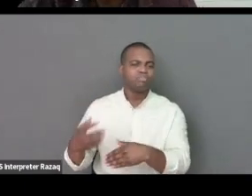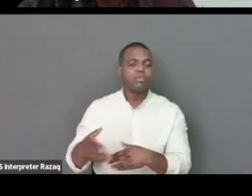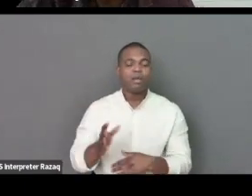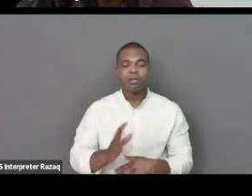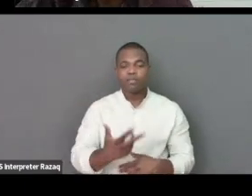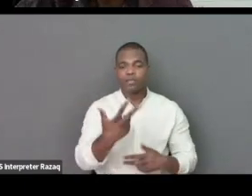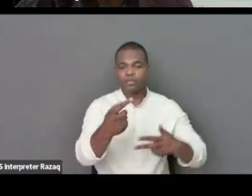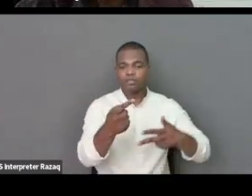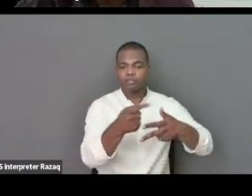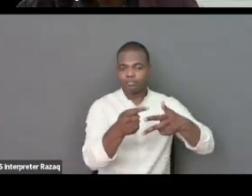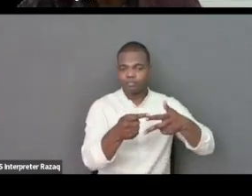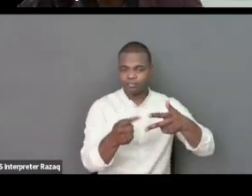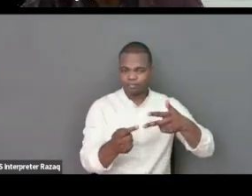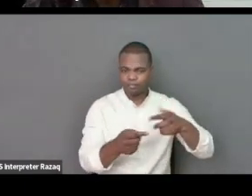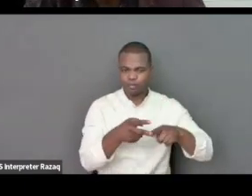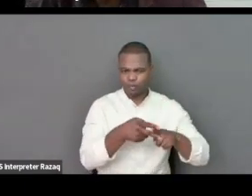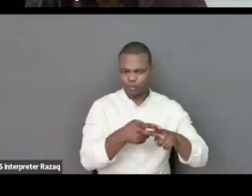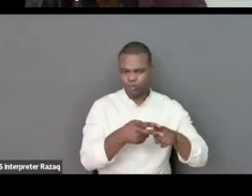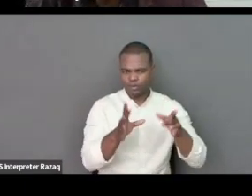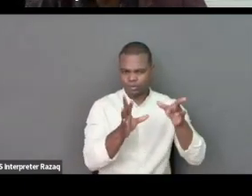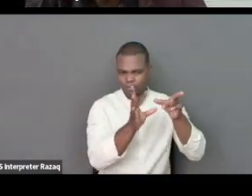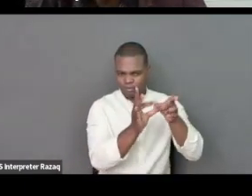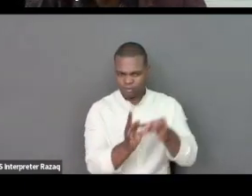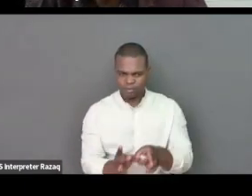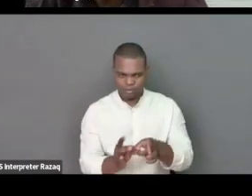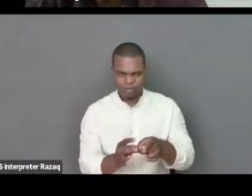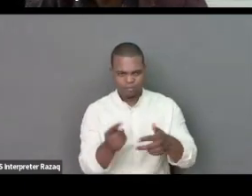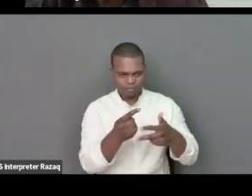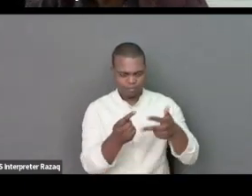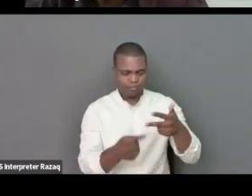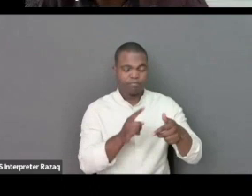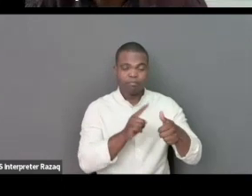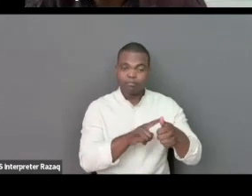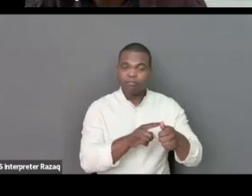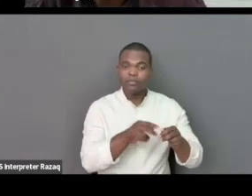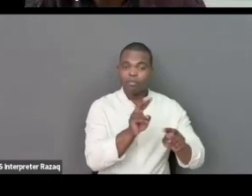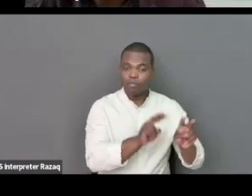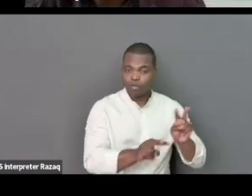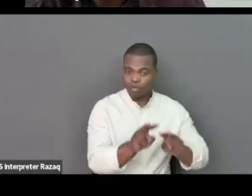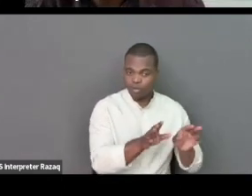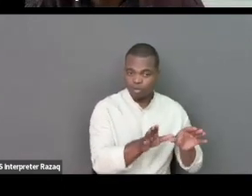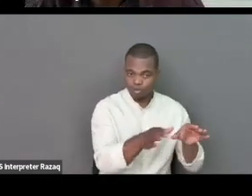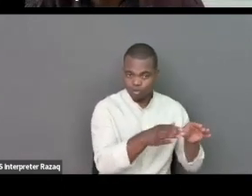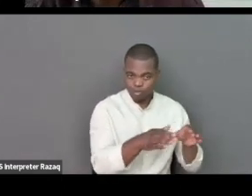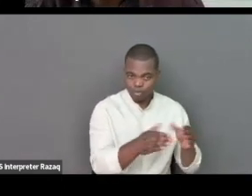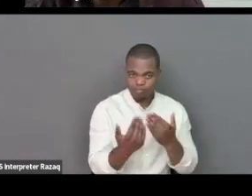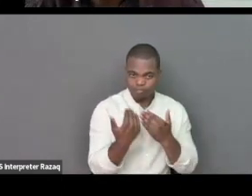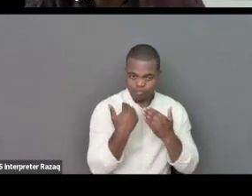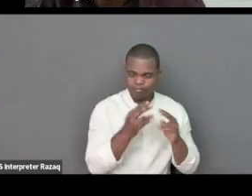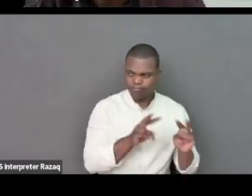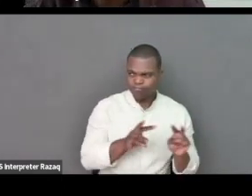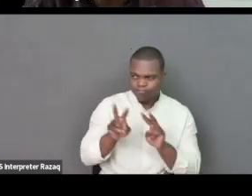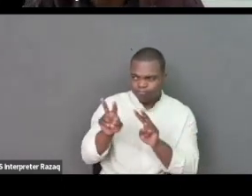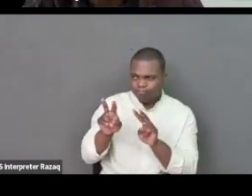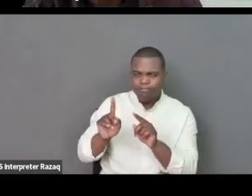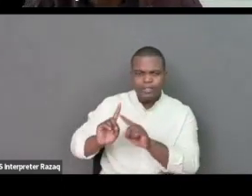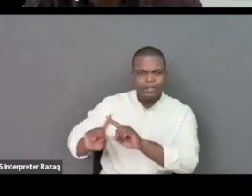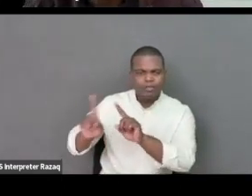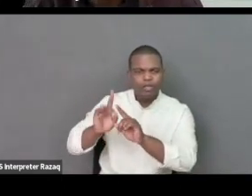and municipalities. If they are lucky, municipalities and authorities have their websites checked and get a